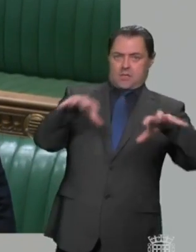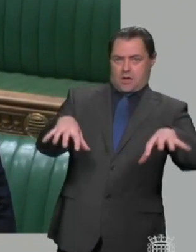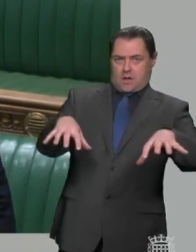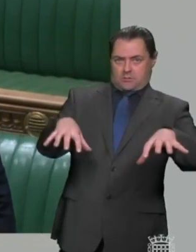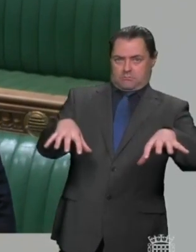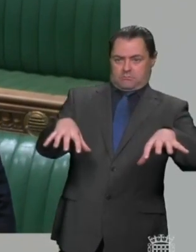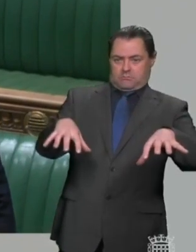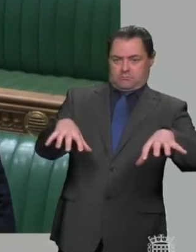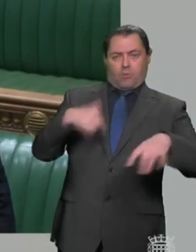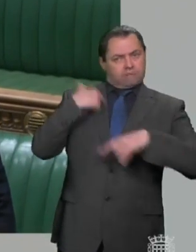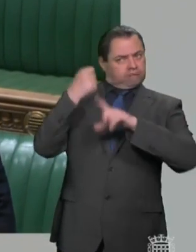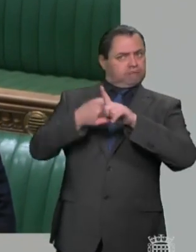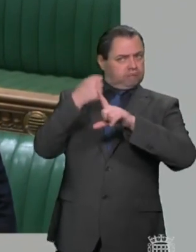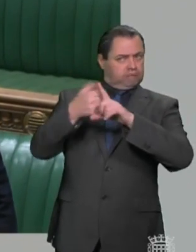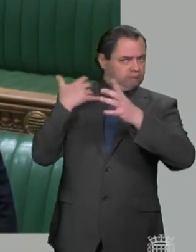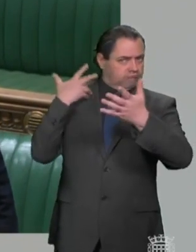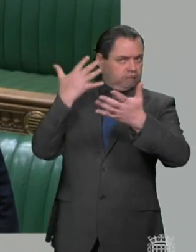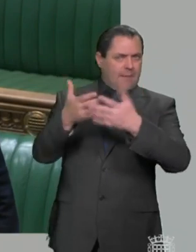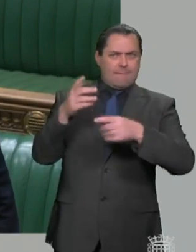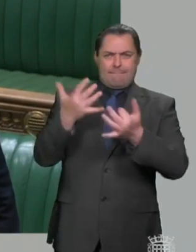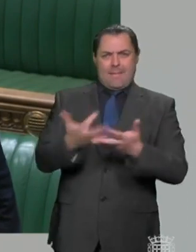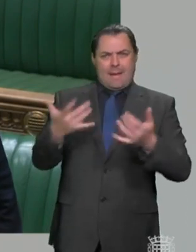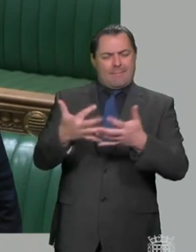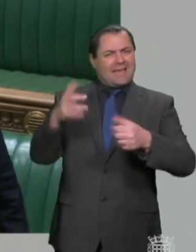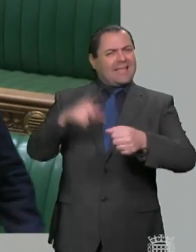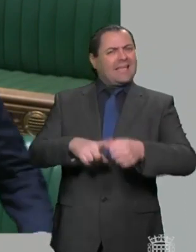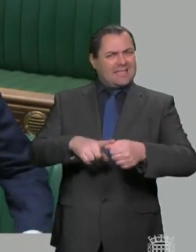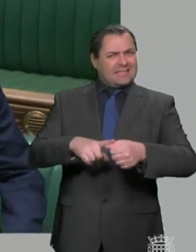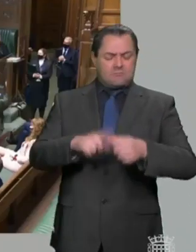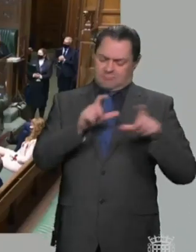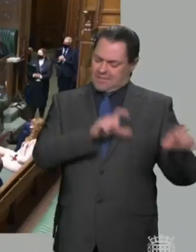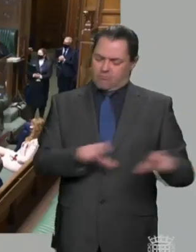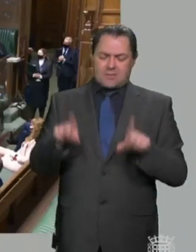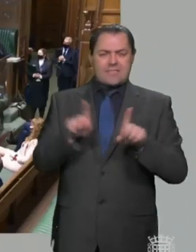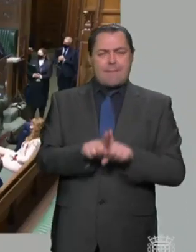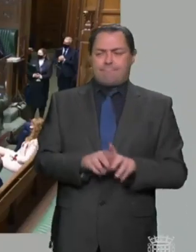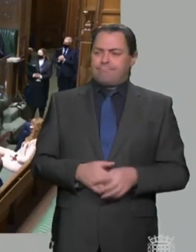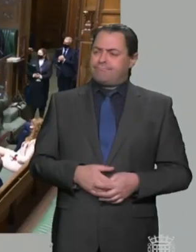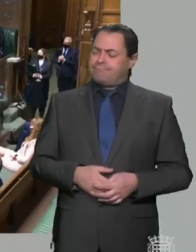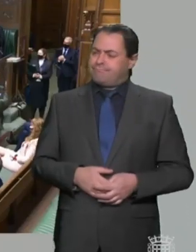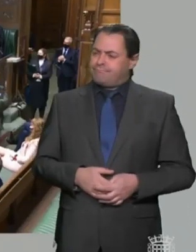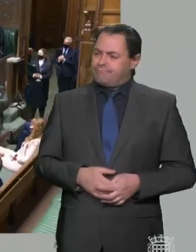Government have campaigned for that for many years and it continues to be our position. Mr Speaker I am now suspending the